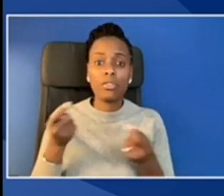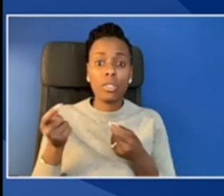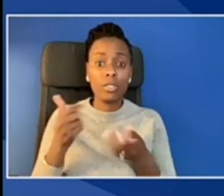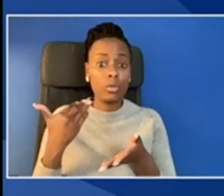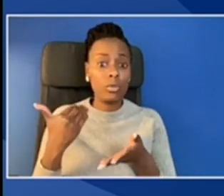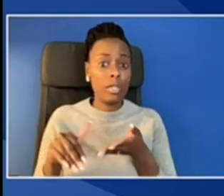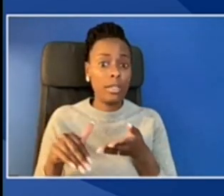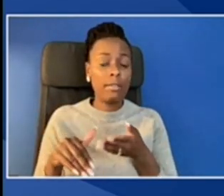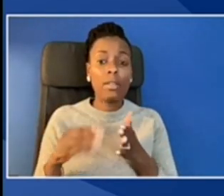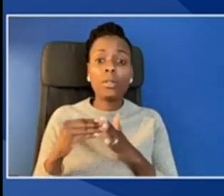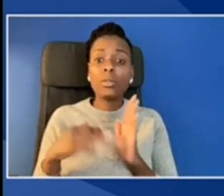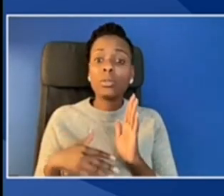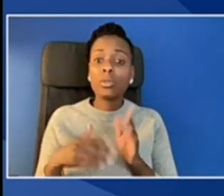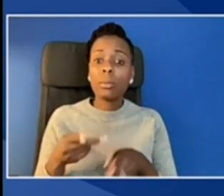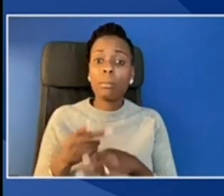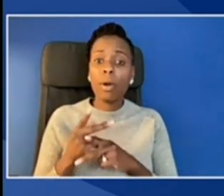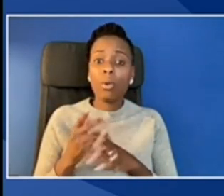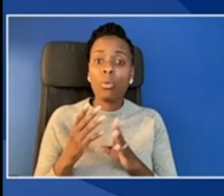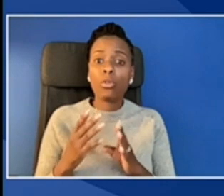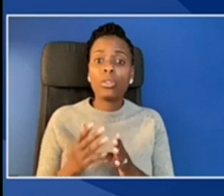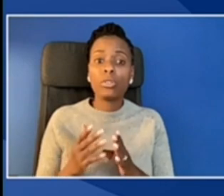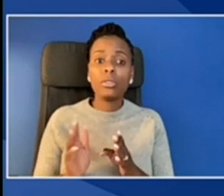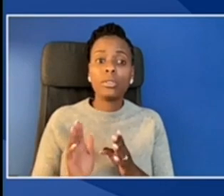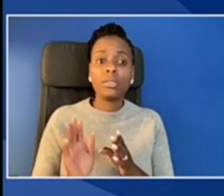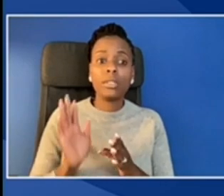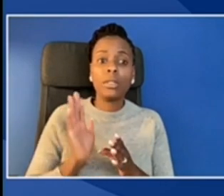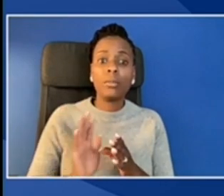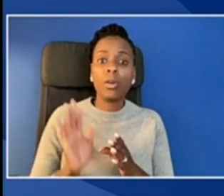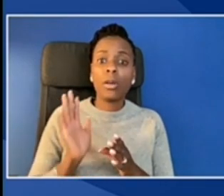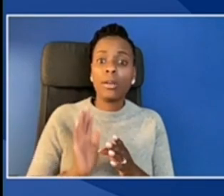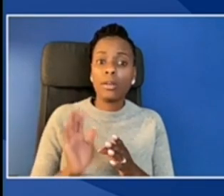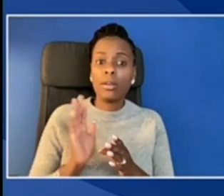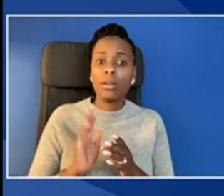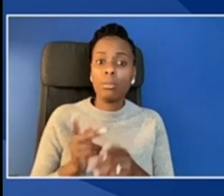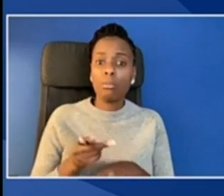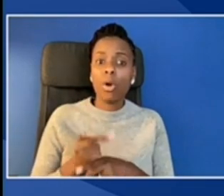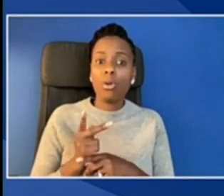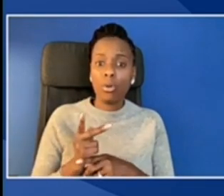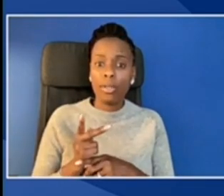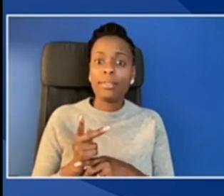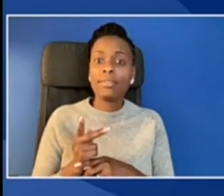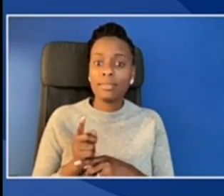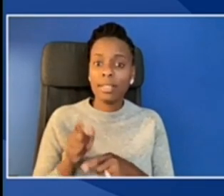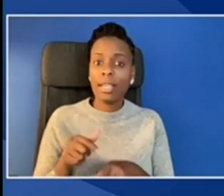borrowers the prior borrowing that they were allowed to apply for that did not